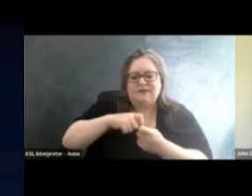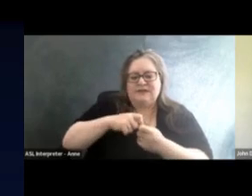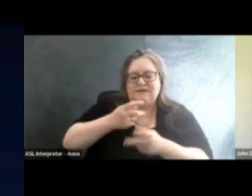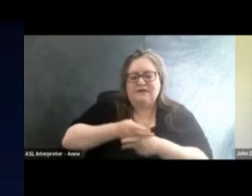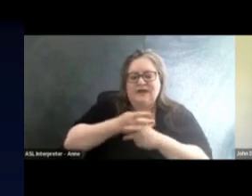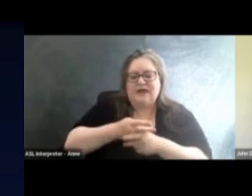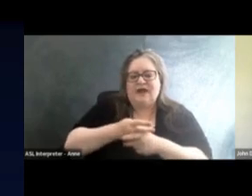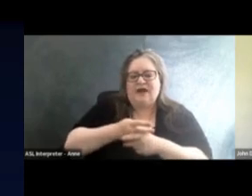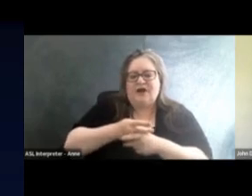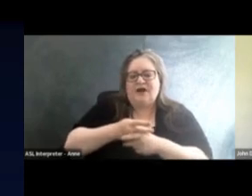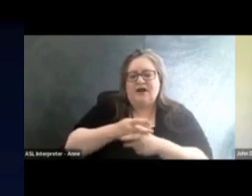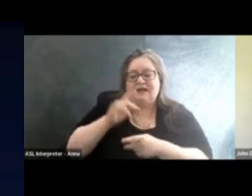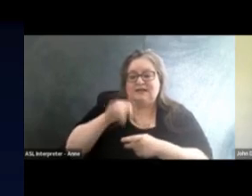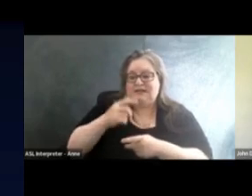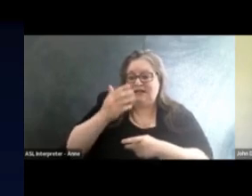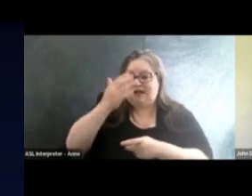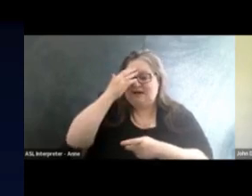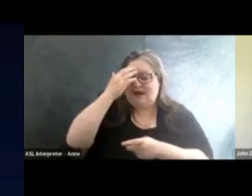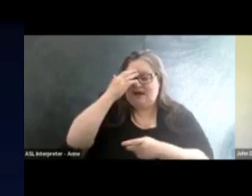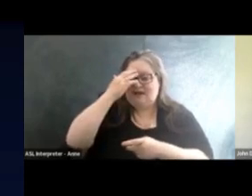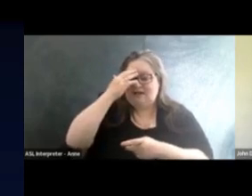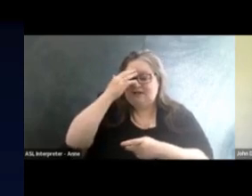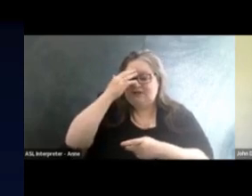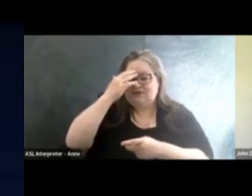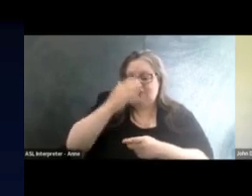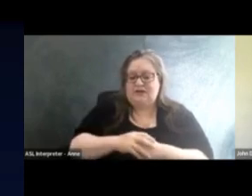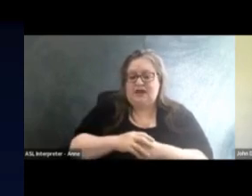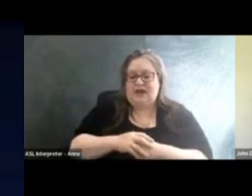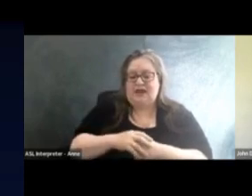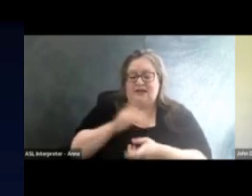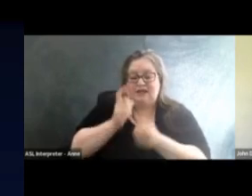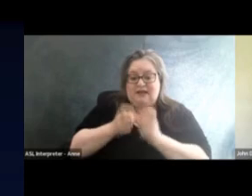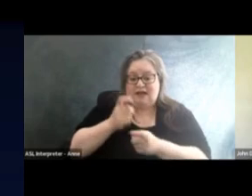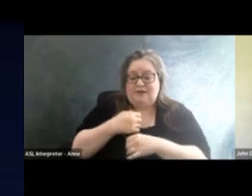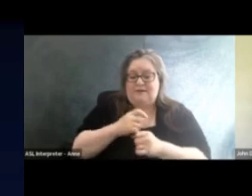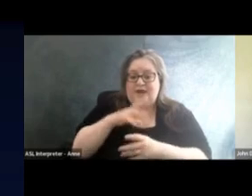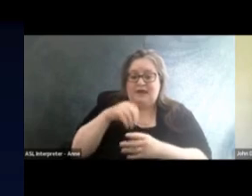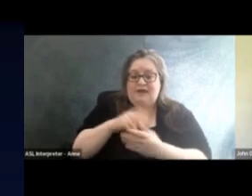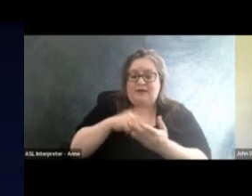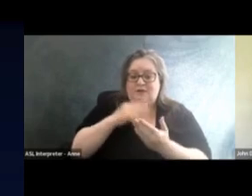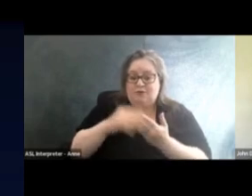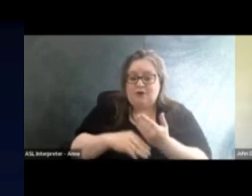is taking that this knowledge and taking, you know, the accommodations we made in the program and on an individual